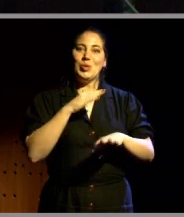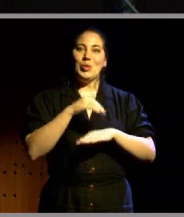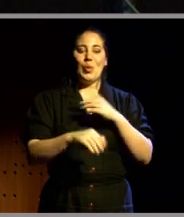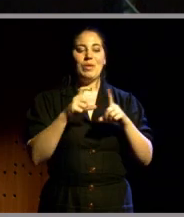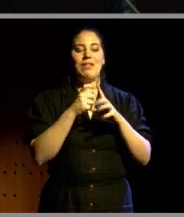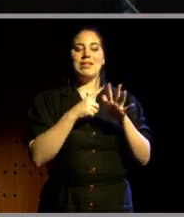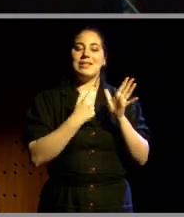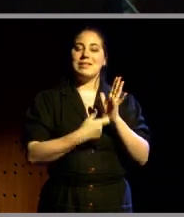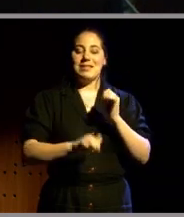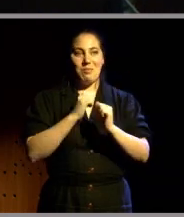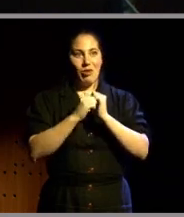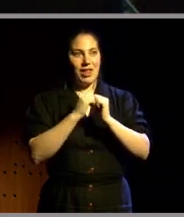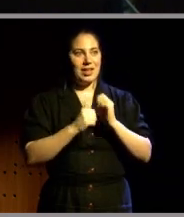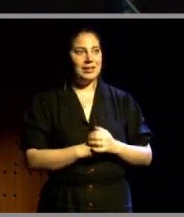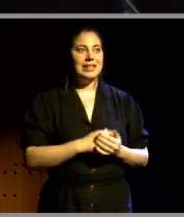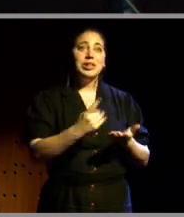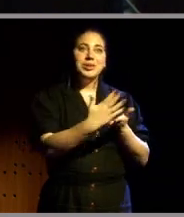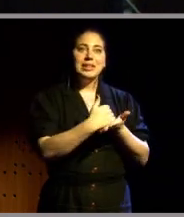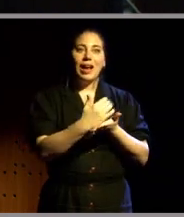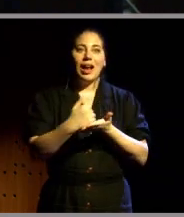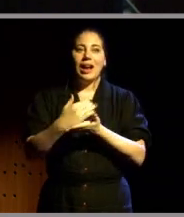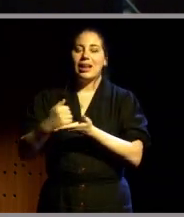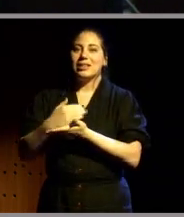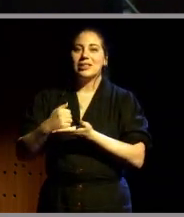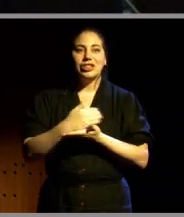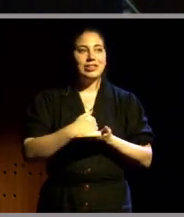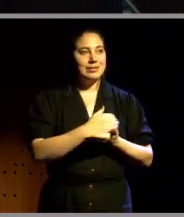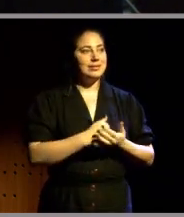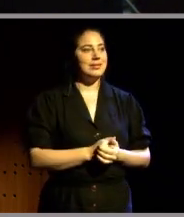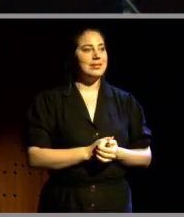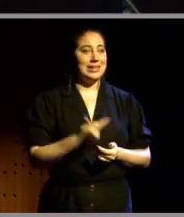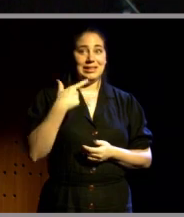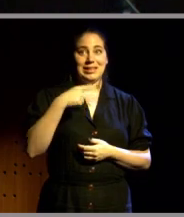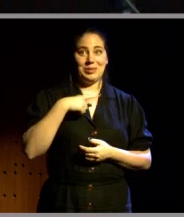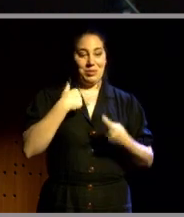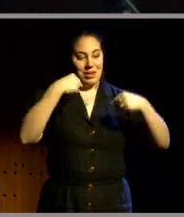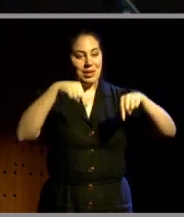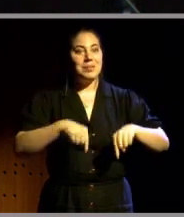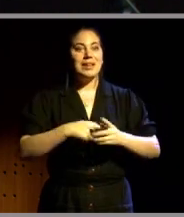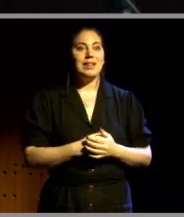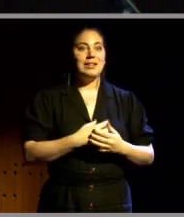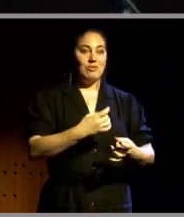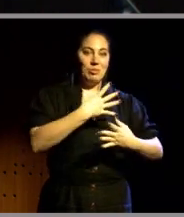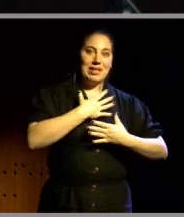So Dear Brother was a collection of people, it's one of the reasons probably why I'm here, is myself and Leonard Donahue,